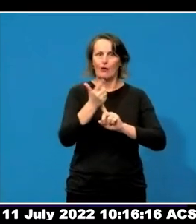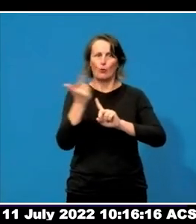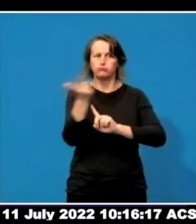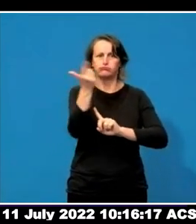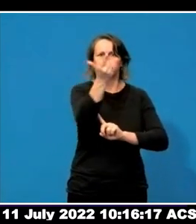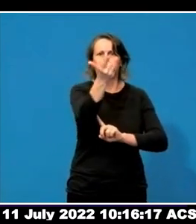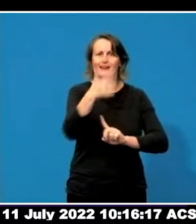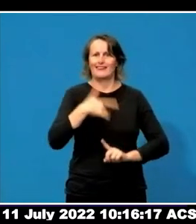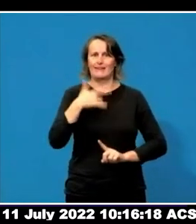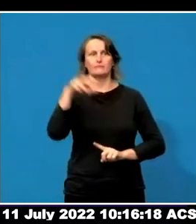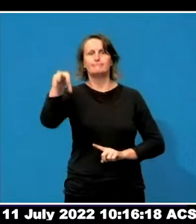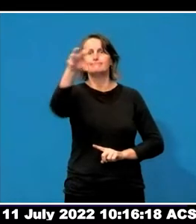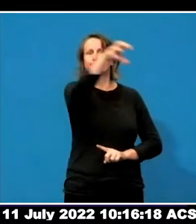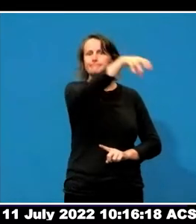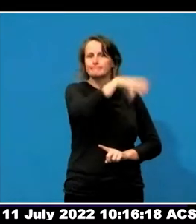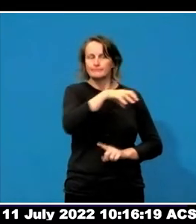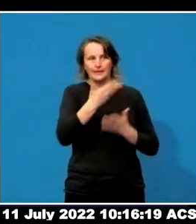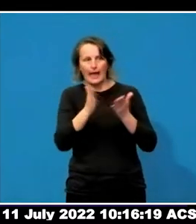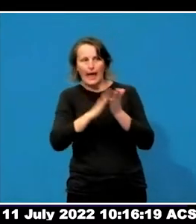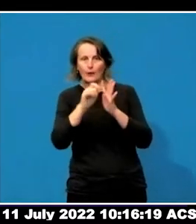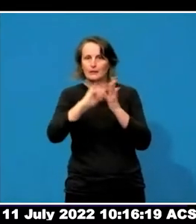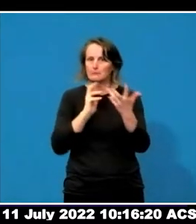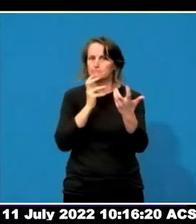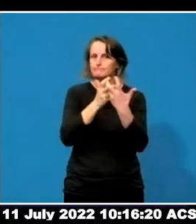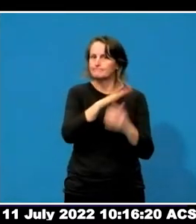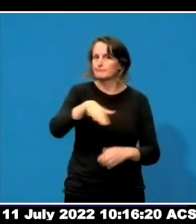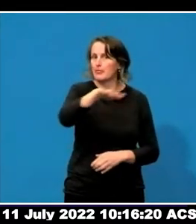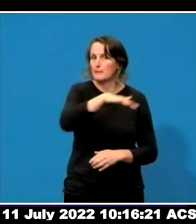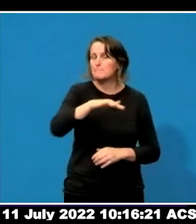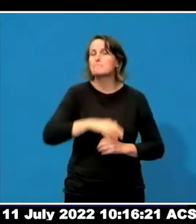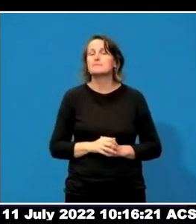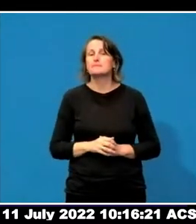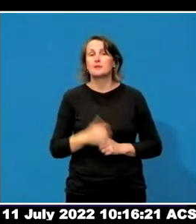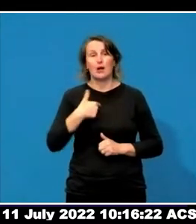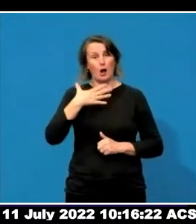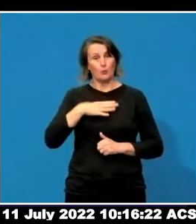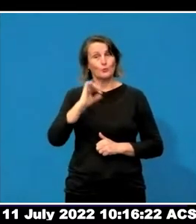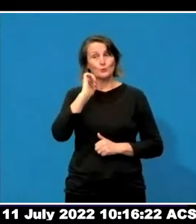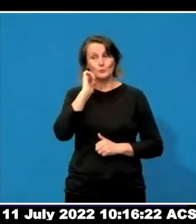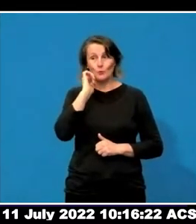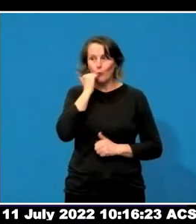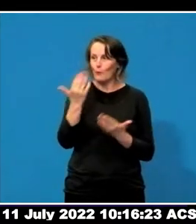I would like to extend a particular welcome to all First Nations people who are present